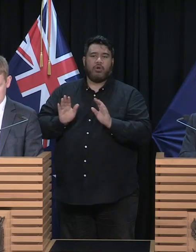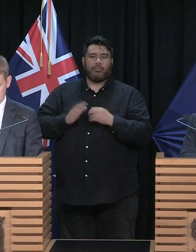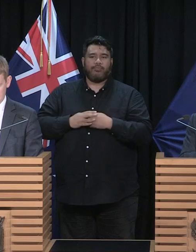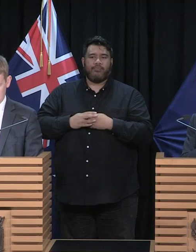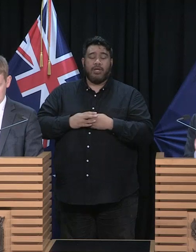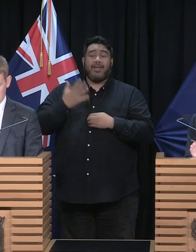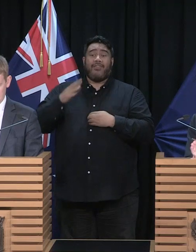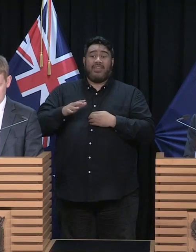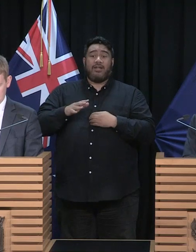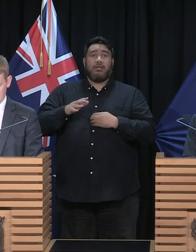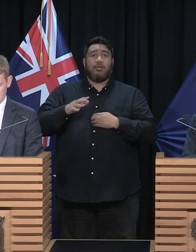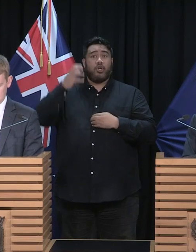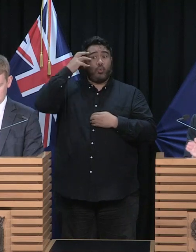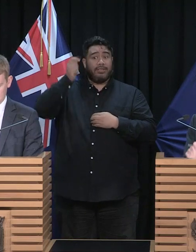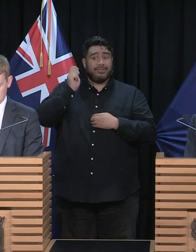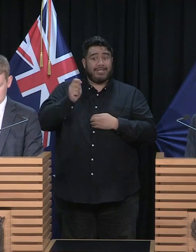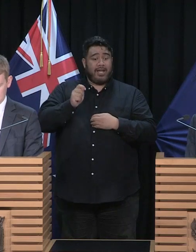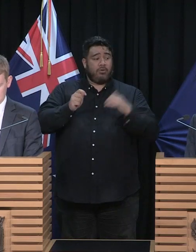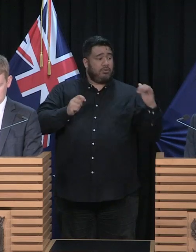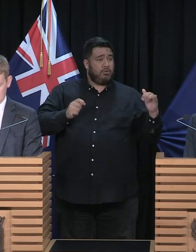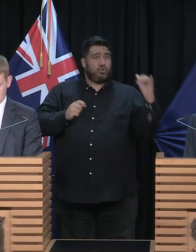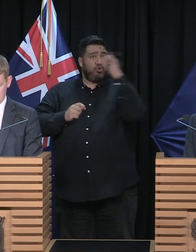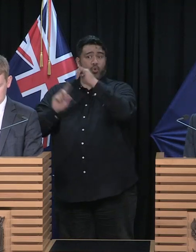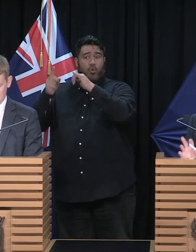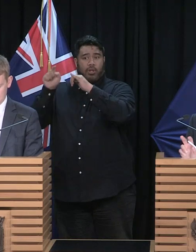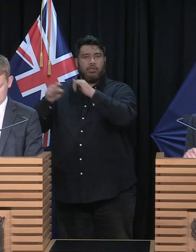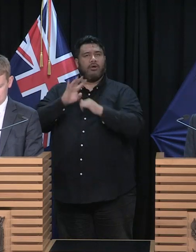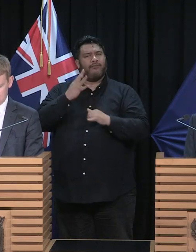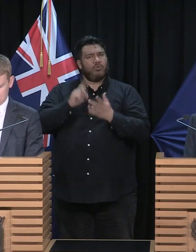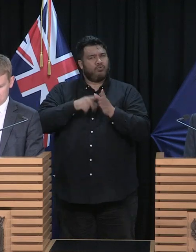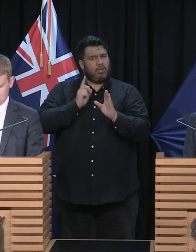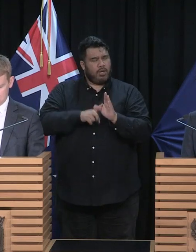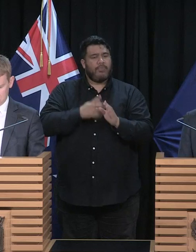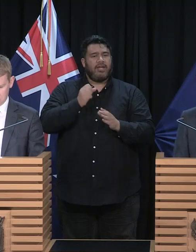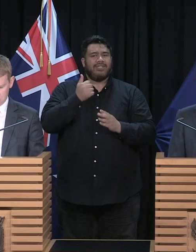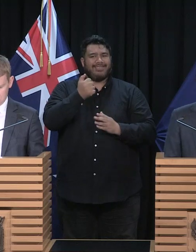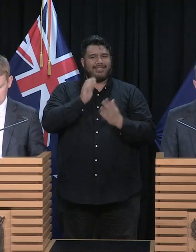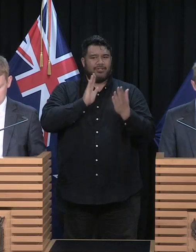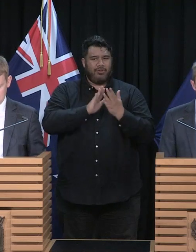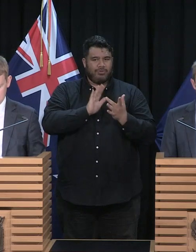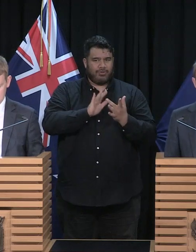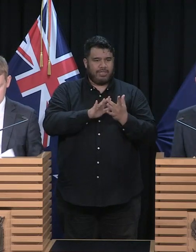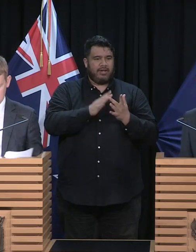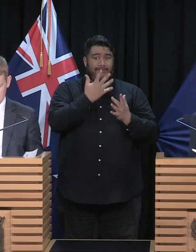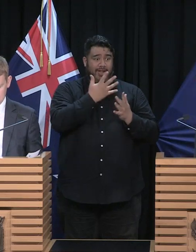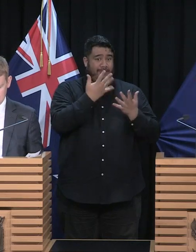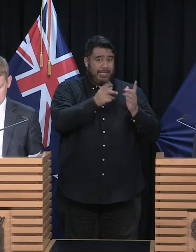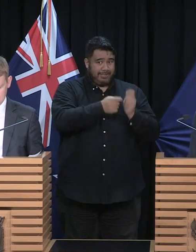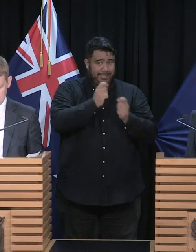be tested if they wish. Likewise, on the flight from Queenstown to Auckland - about